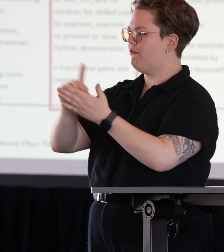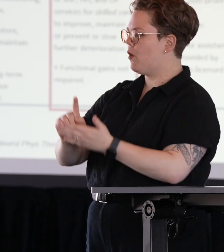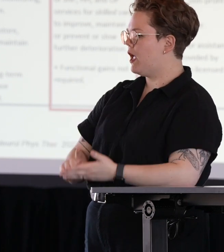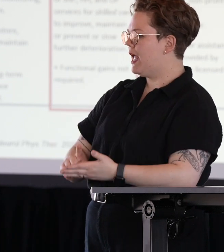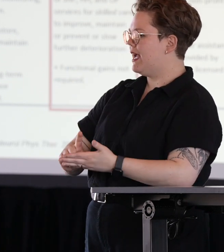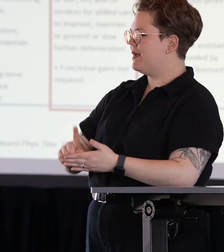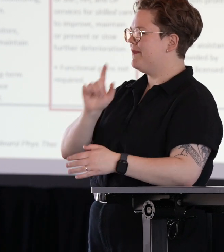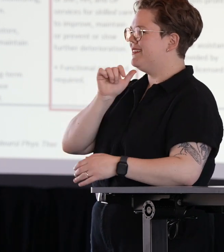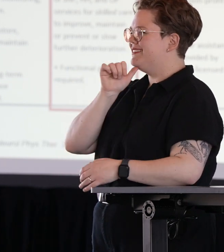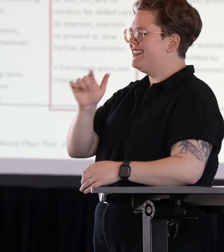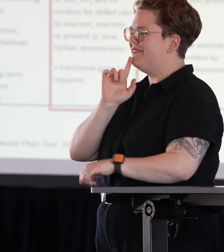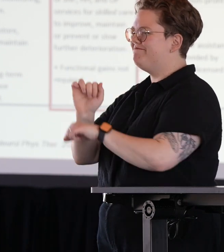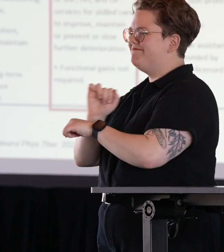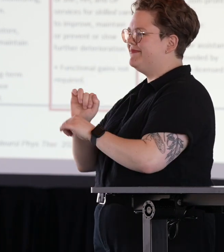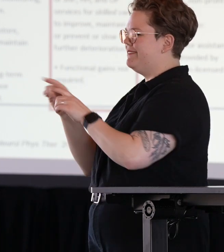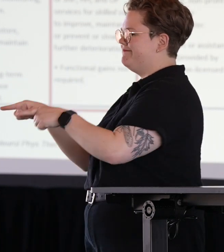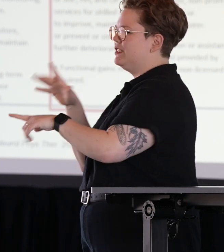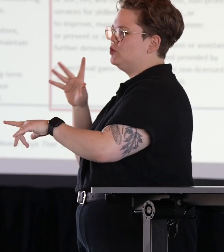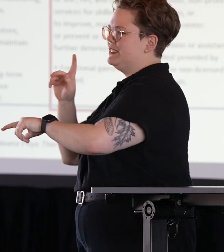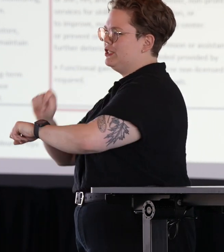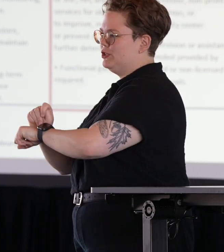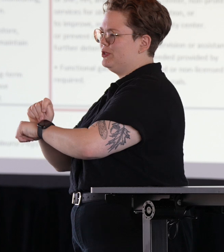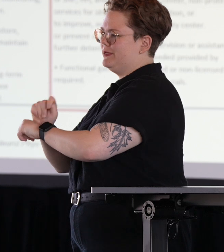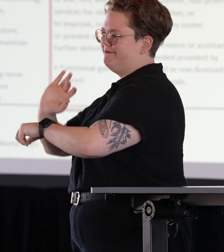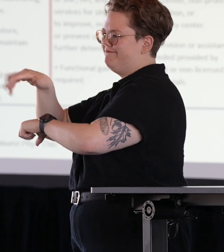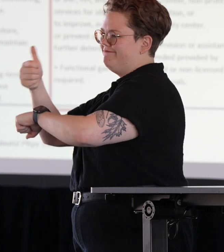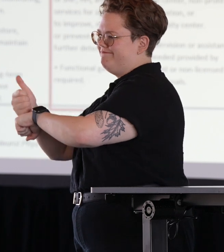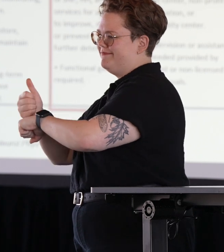PT setting in my community. Okay, all right, to highlight a